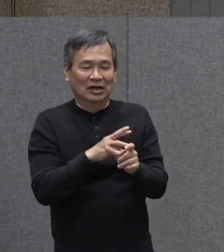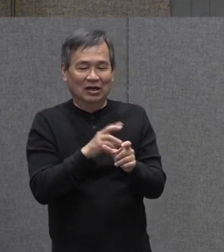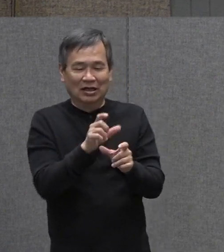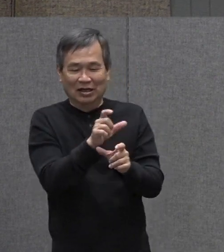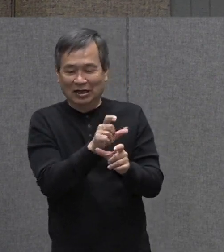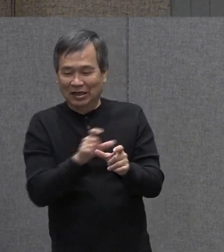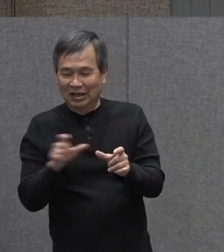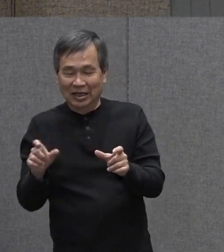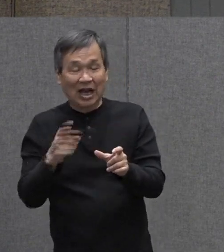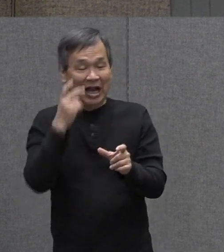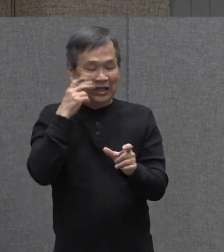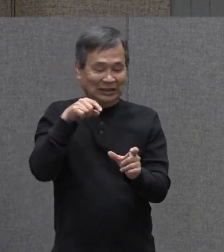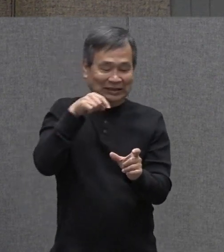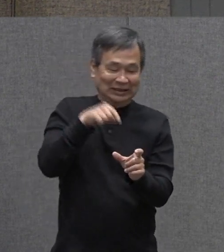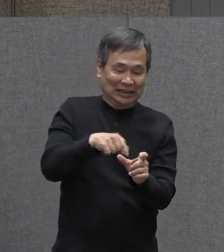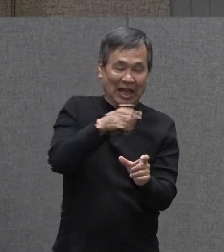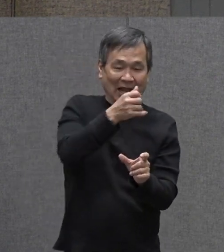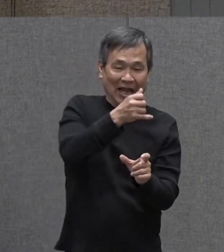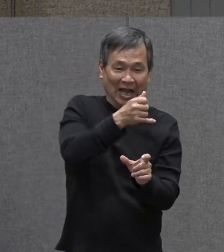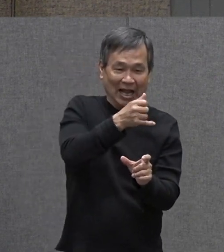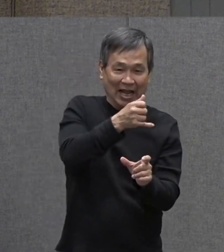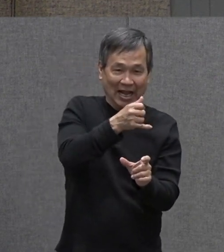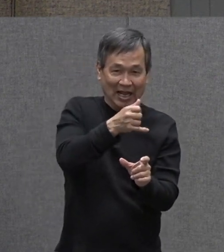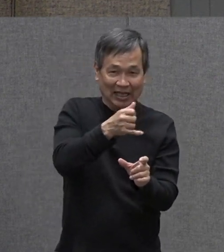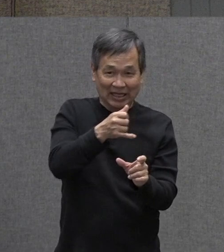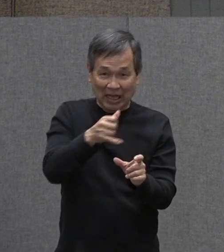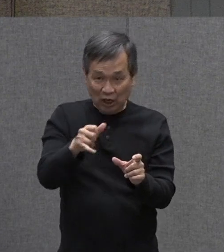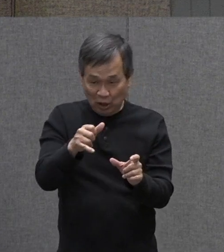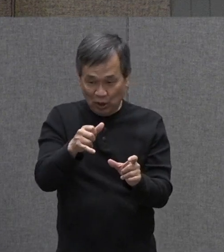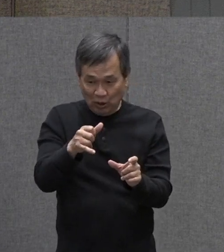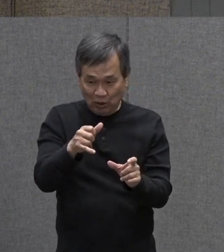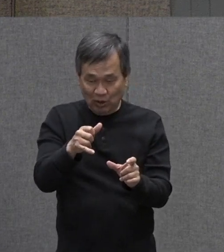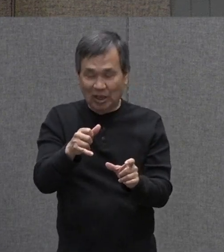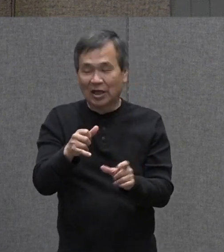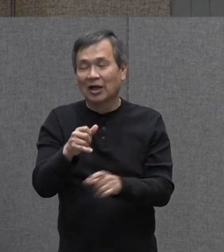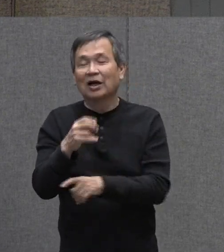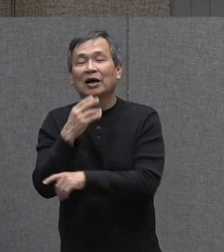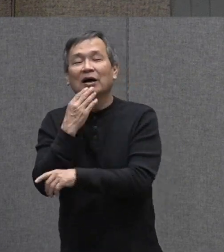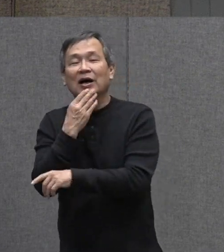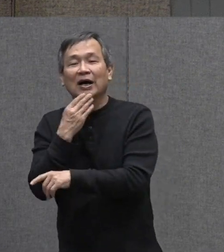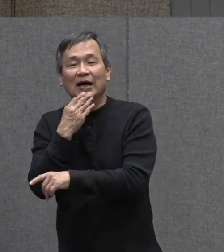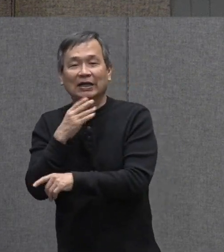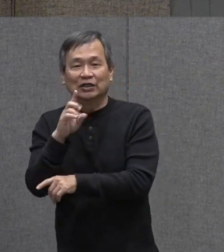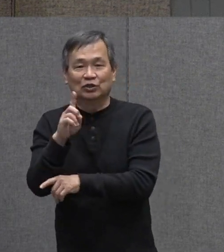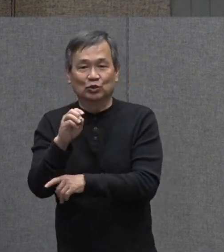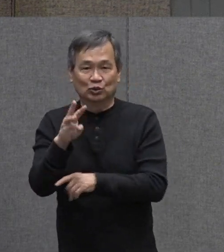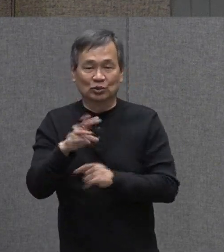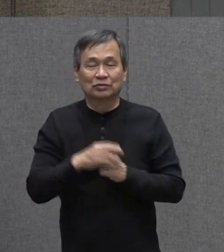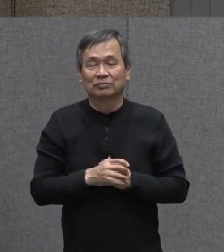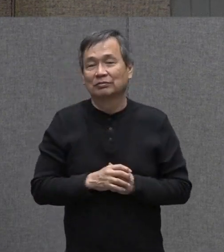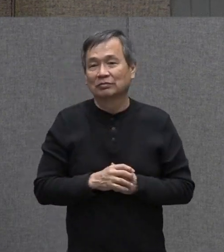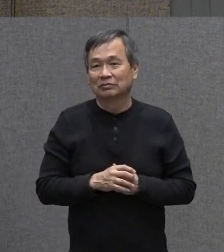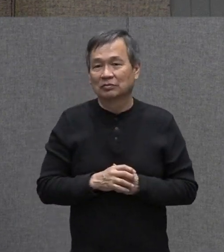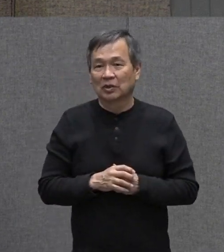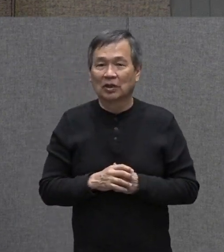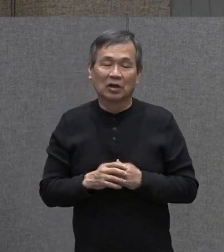I can see a yellow honeydew. We're being flexible.